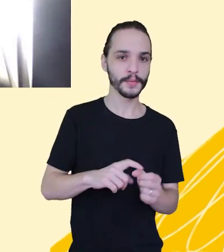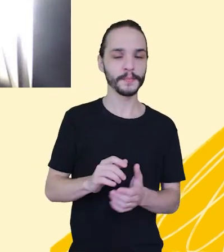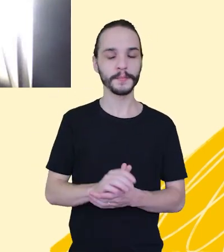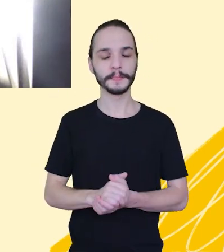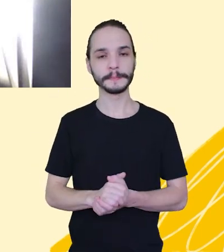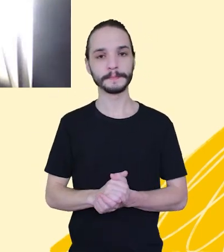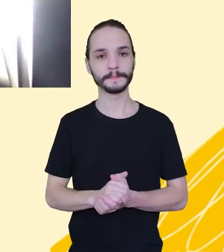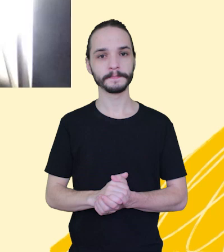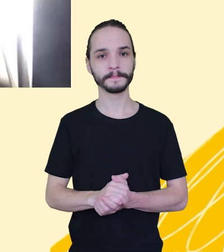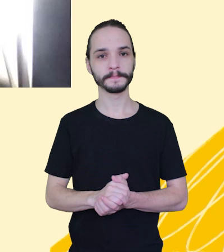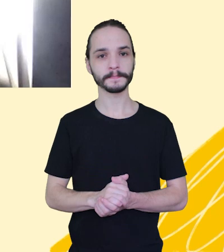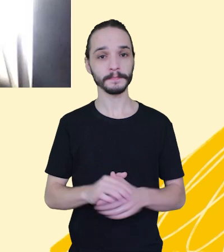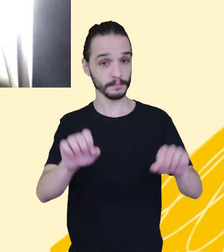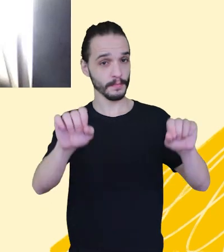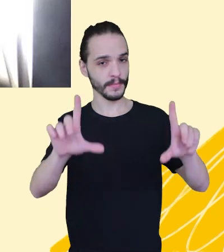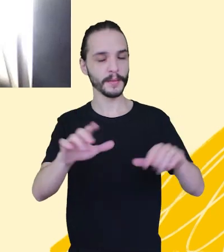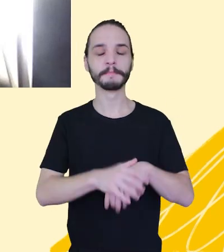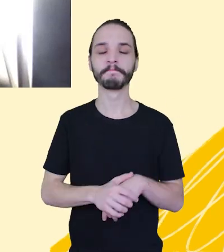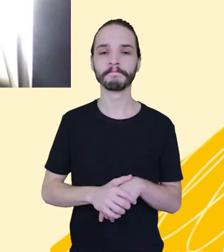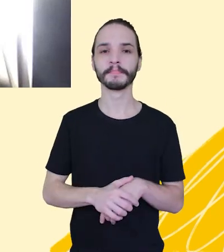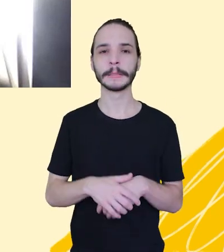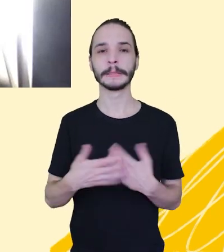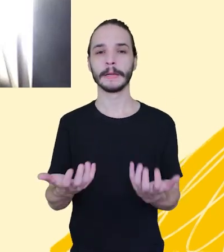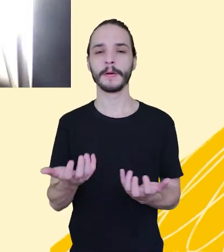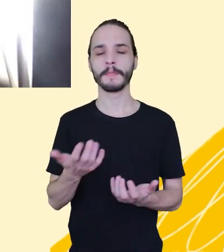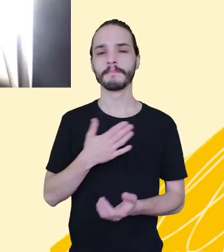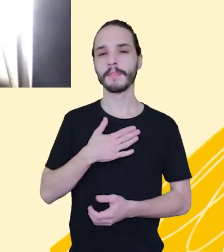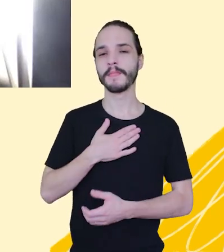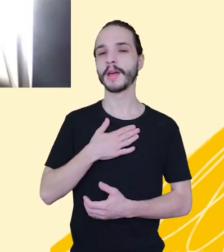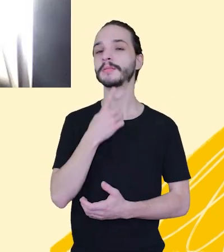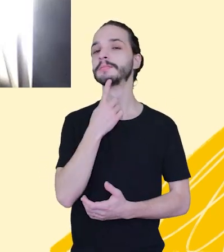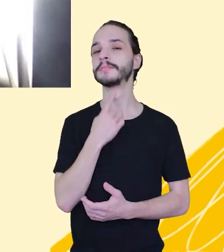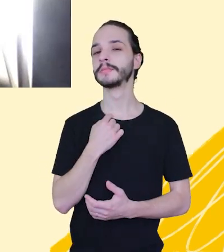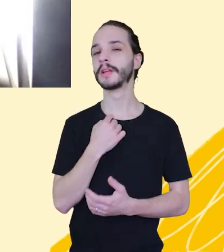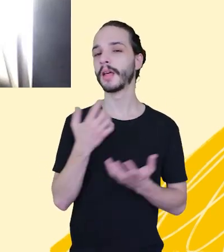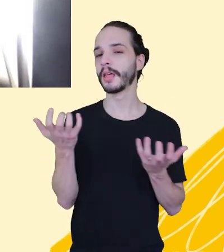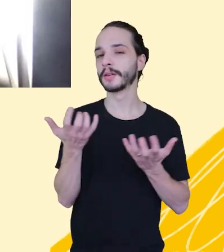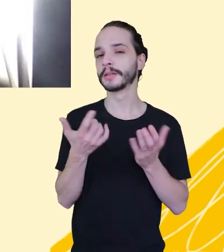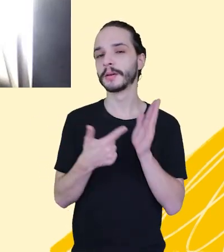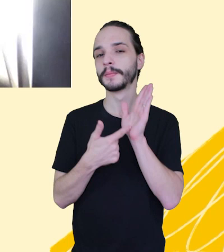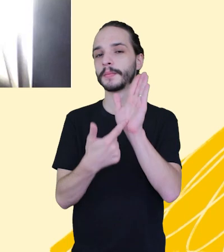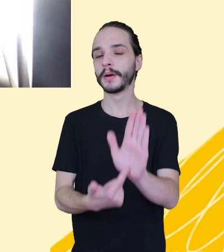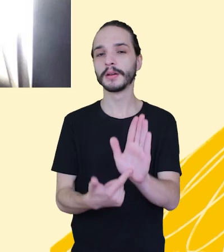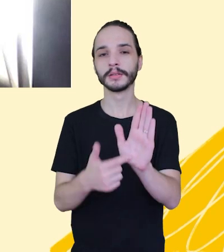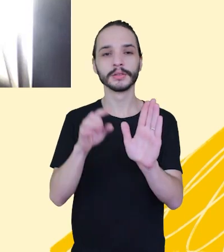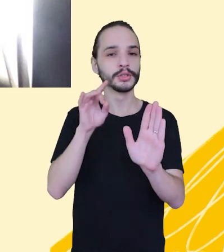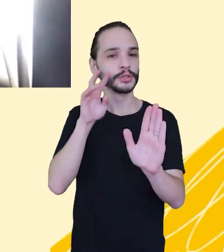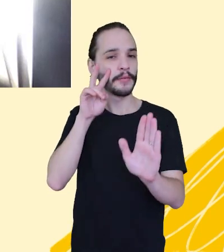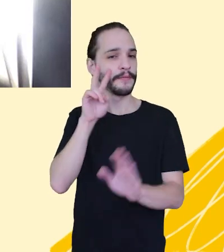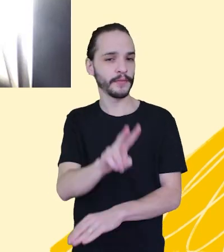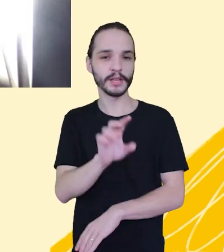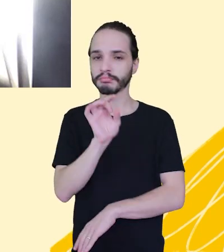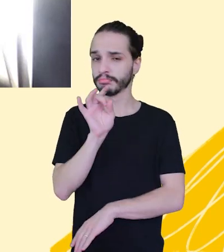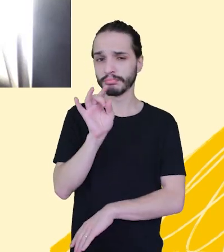So, my wish or what I wanted, I just wanted to see that.